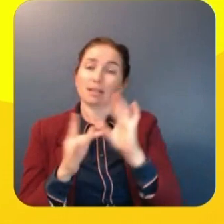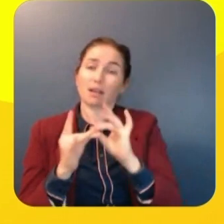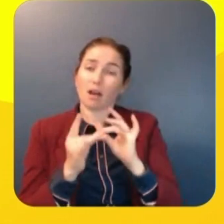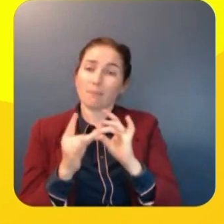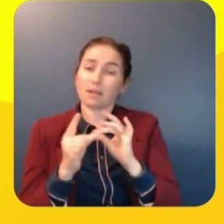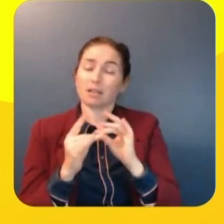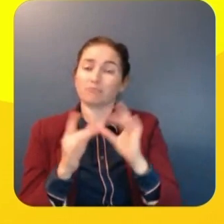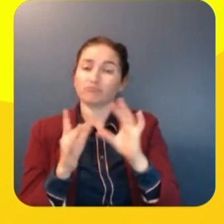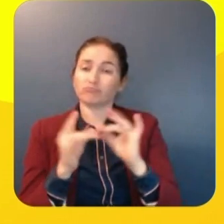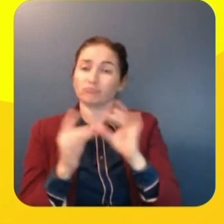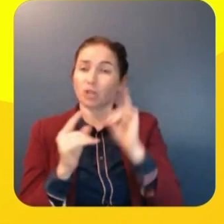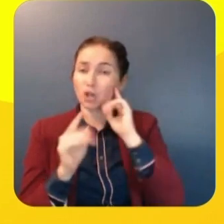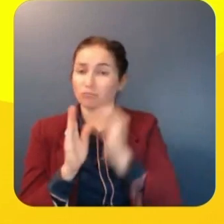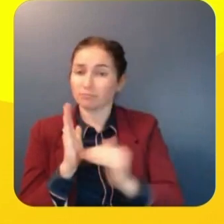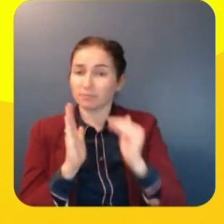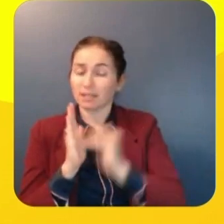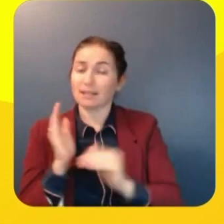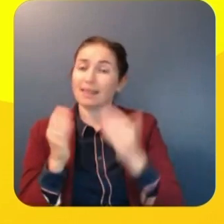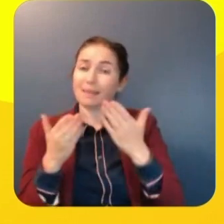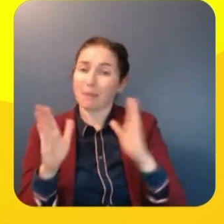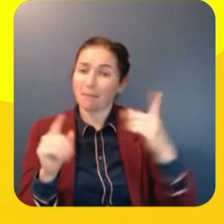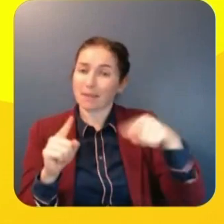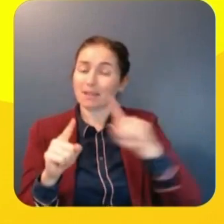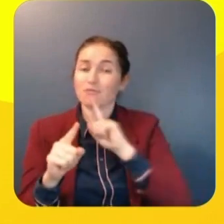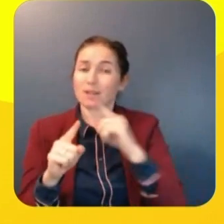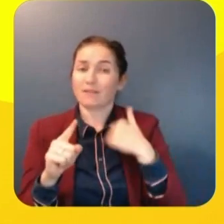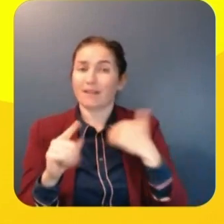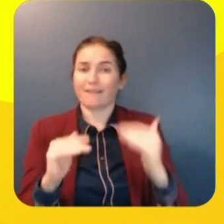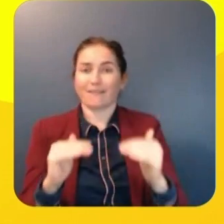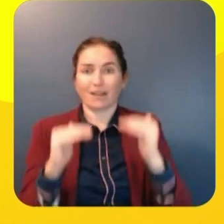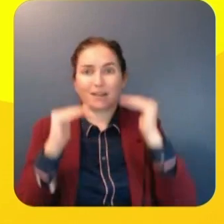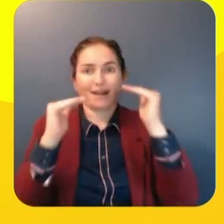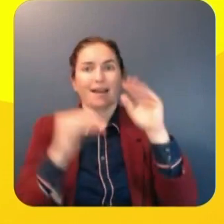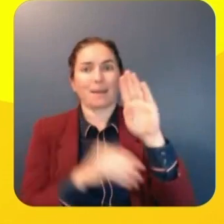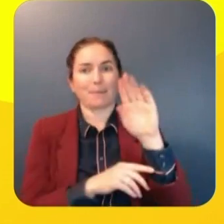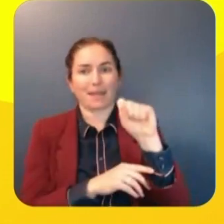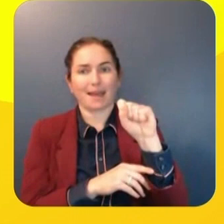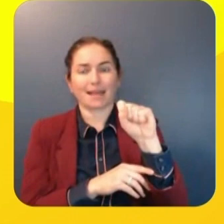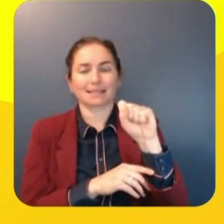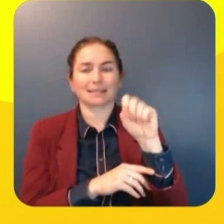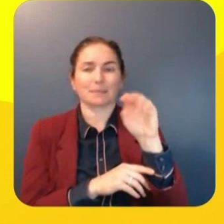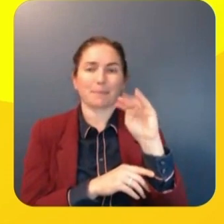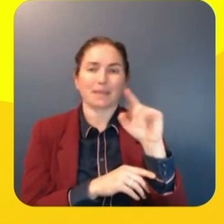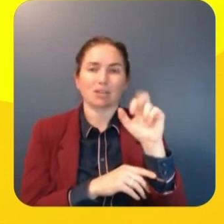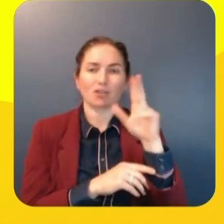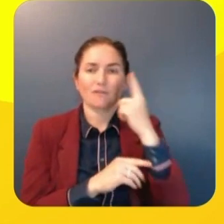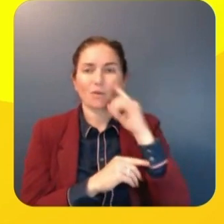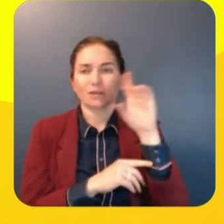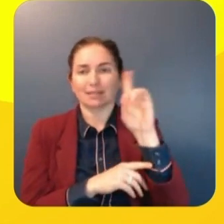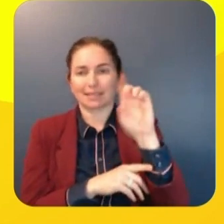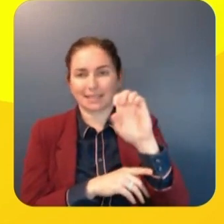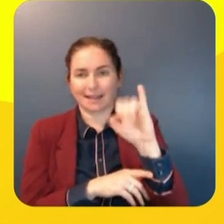the public has a very high BS meter when it comes to diversity, equity and inclusion, reputational laundering.